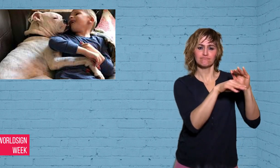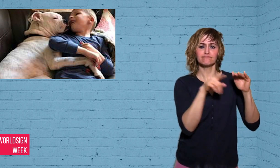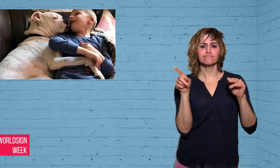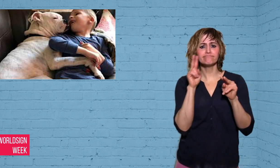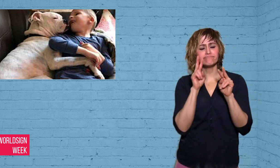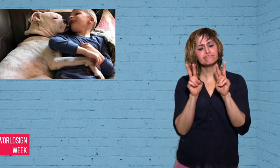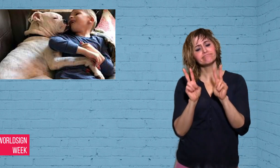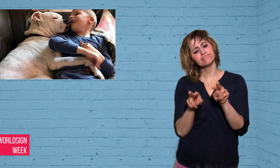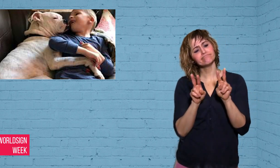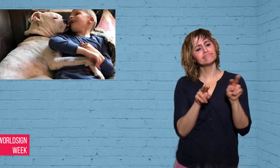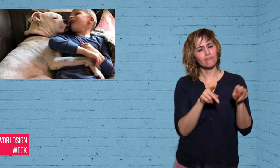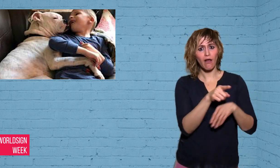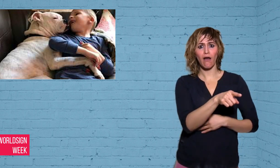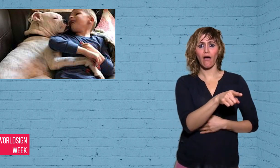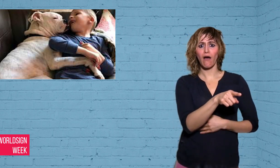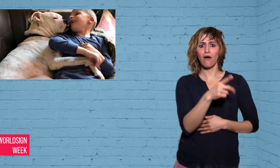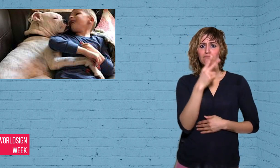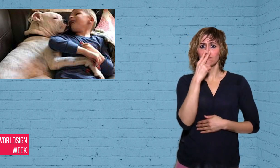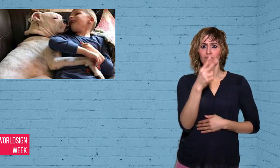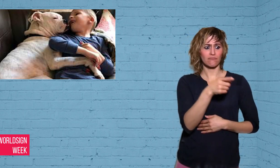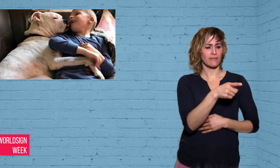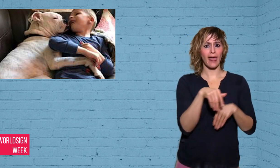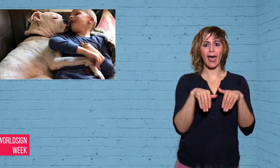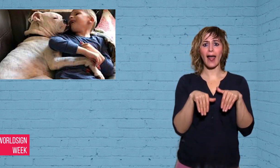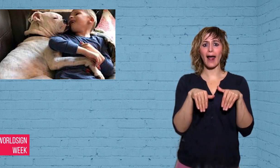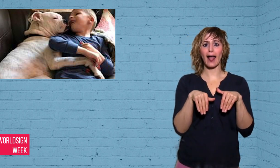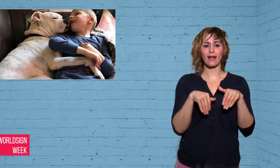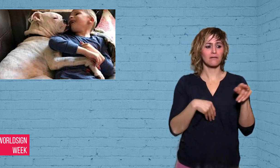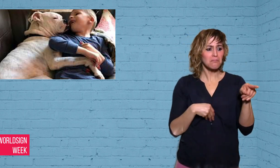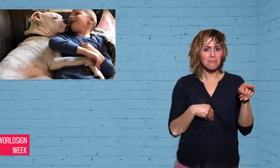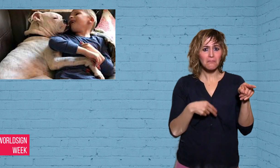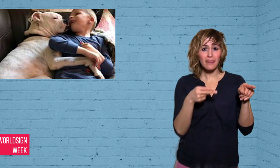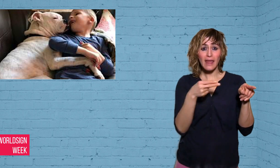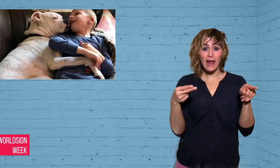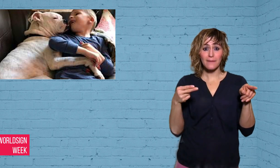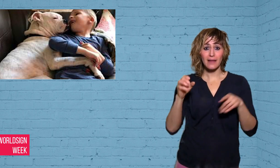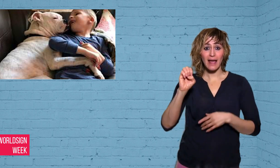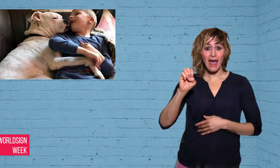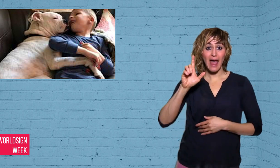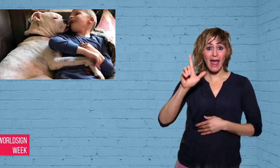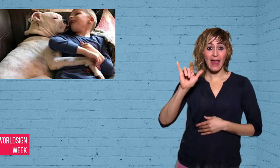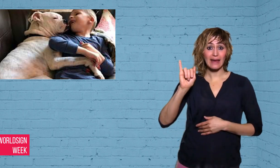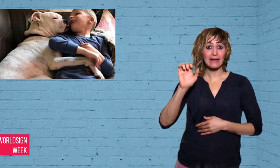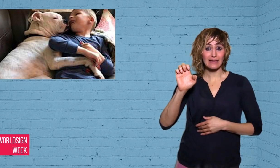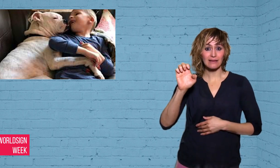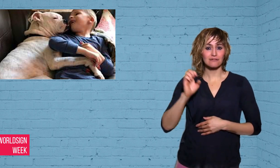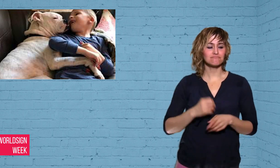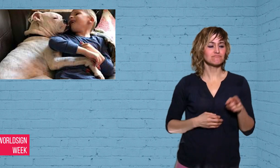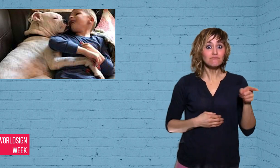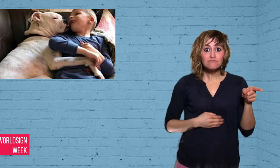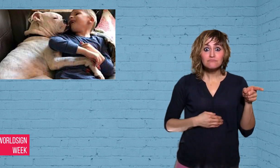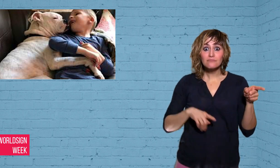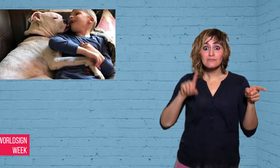a deaf three-year-old boxer breed, and